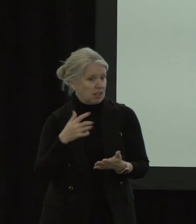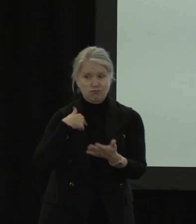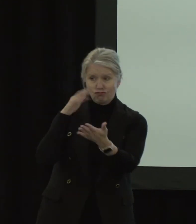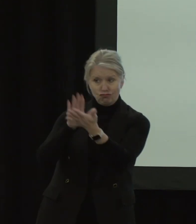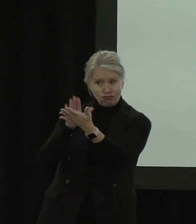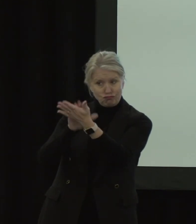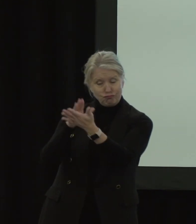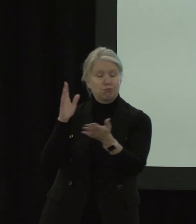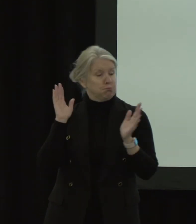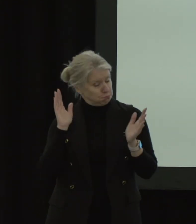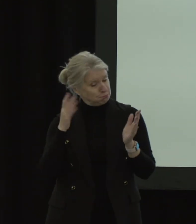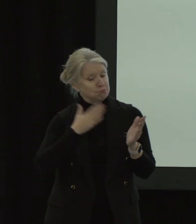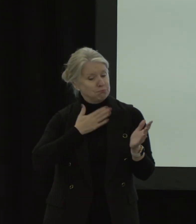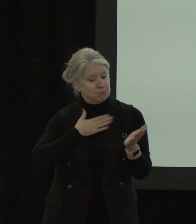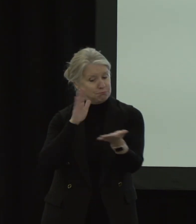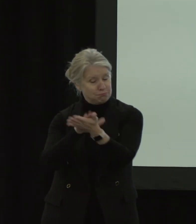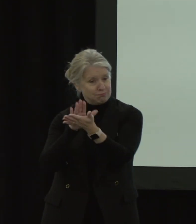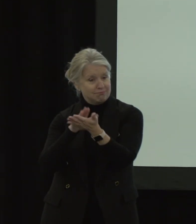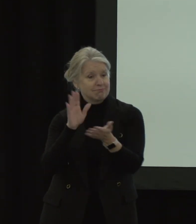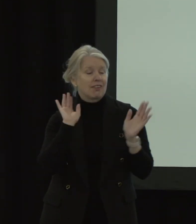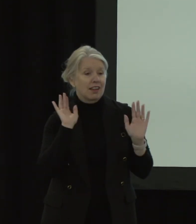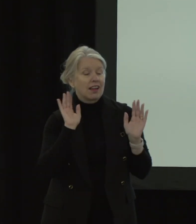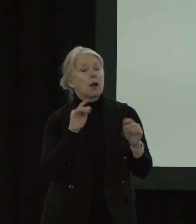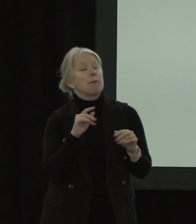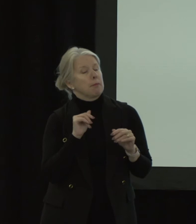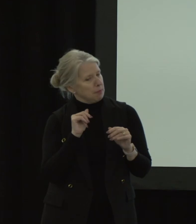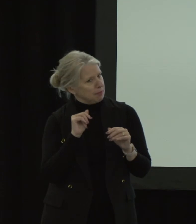happy to do so, but we need to hold their feet to the fire.